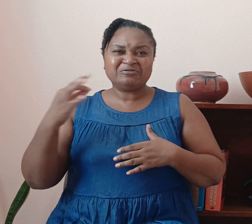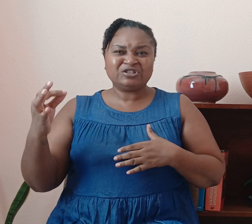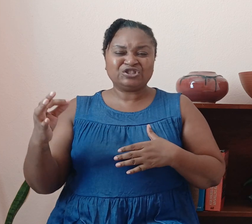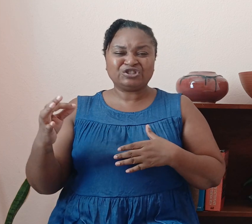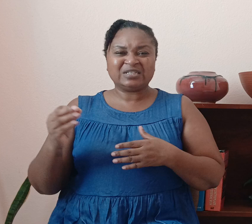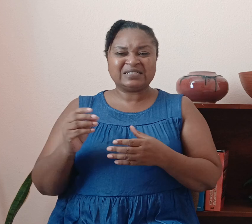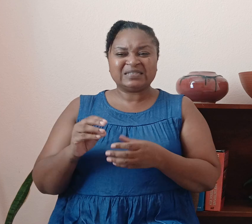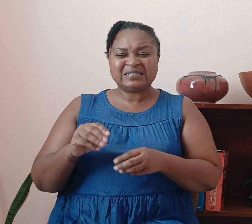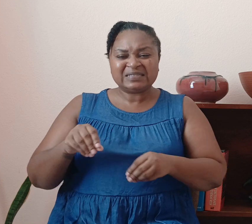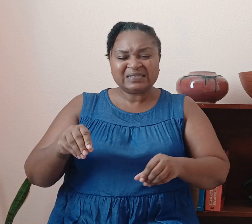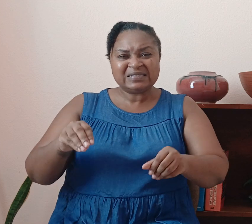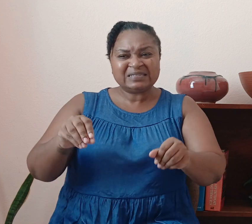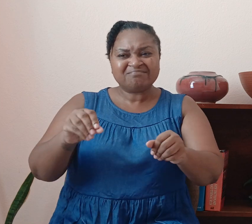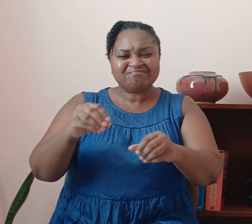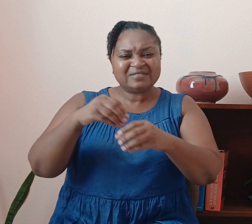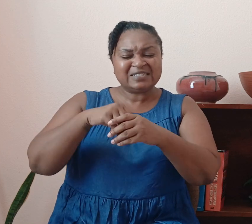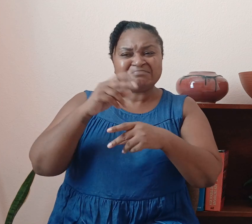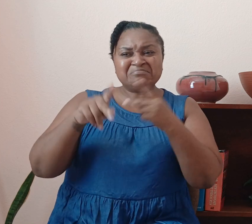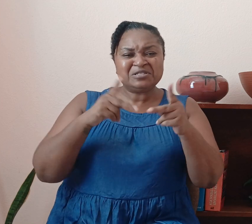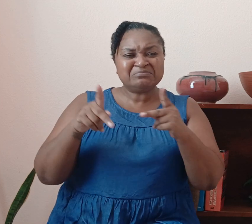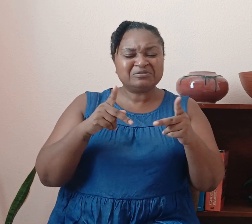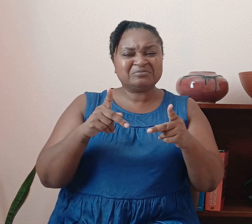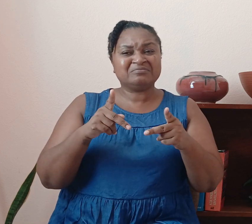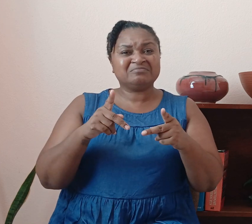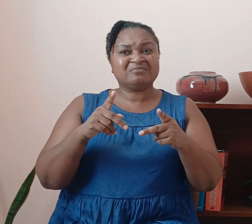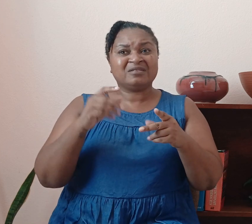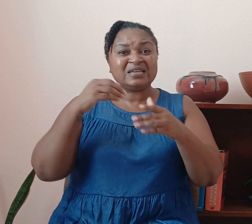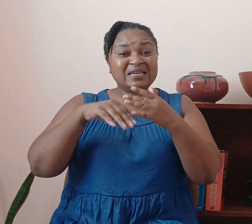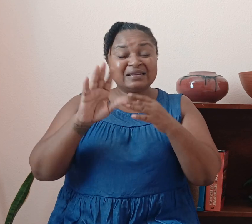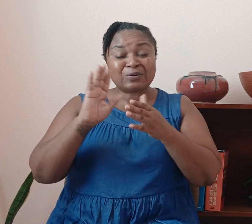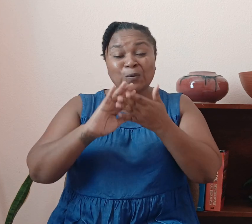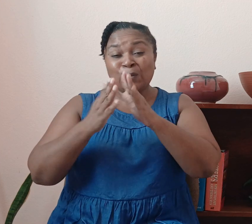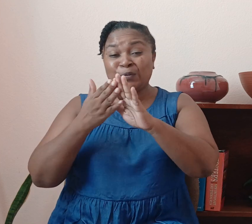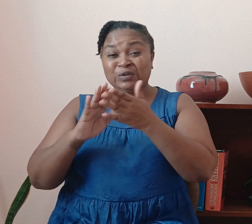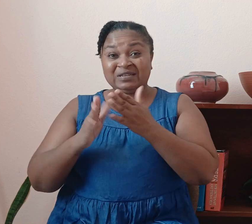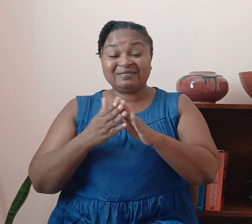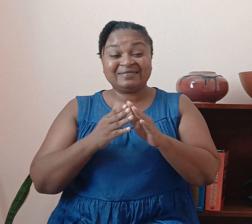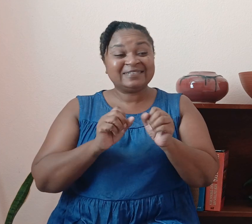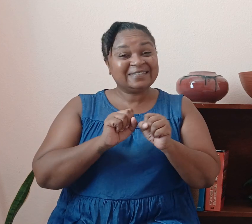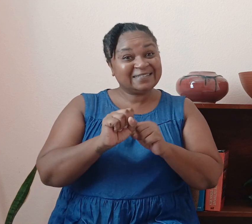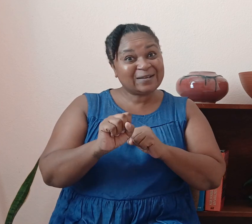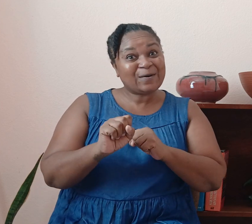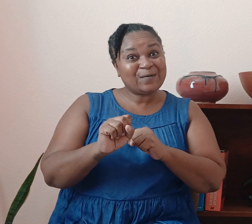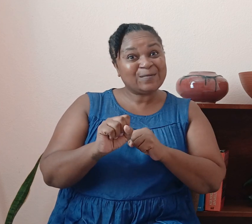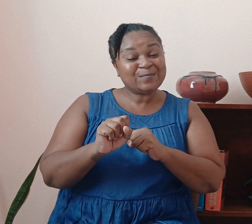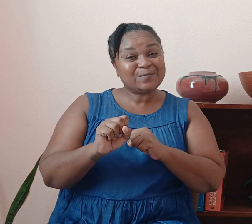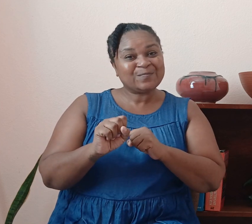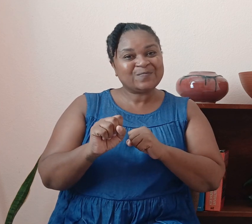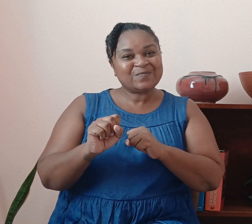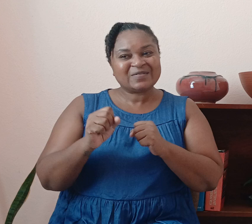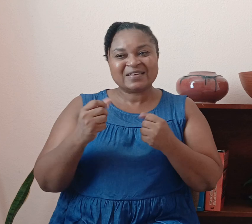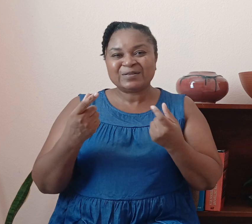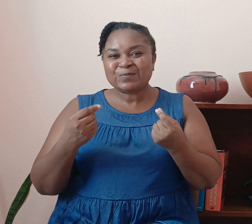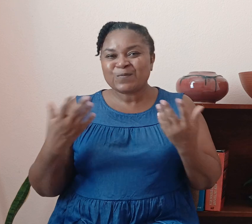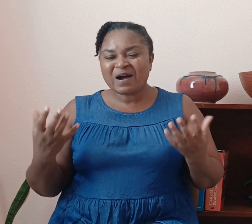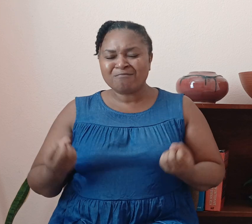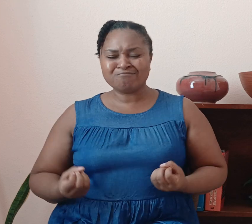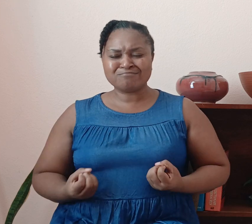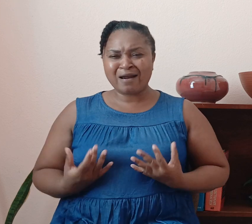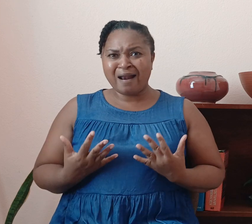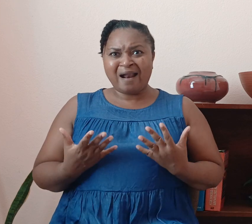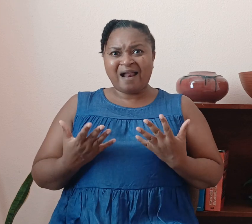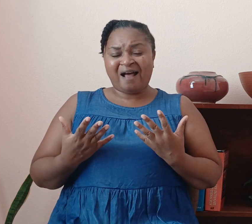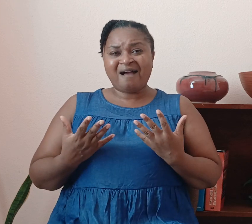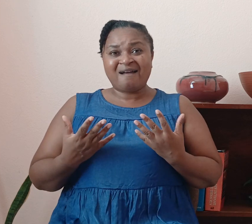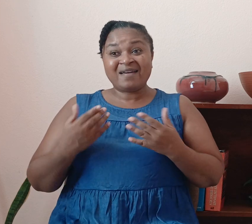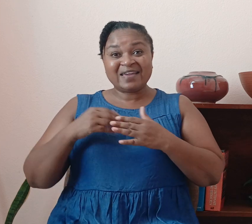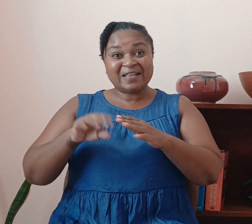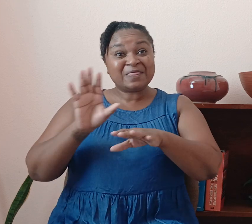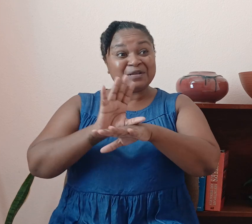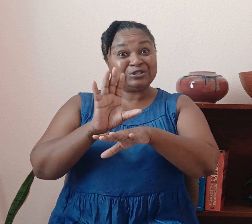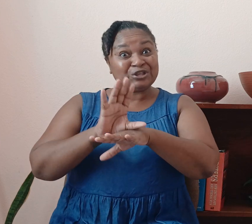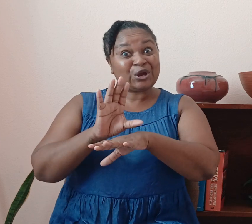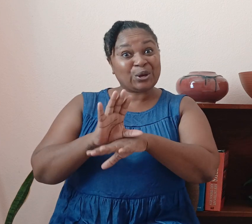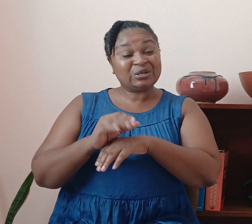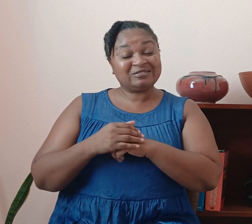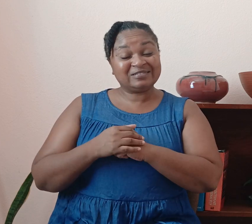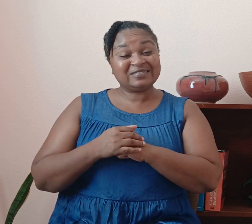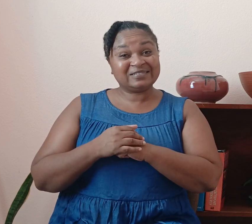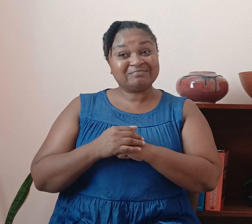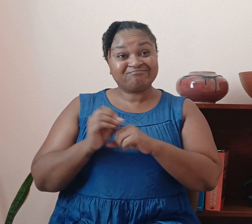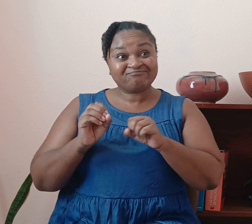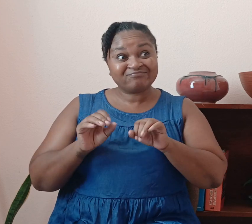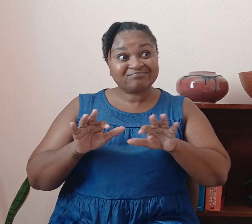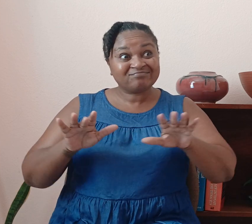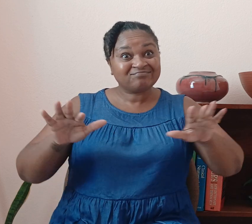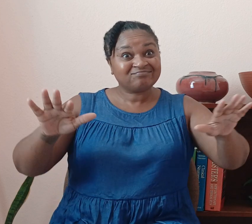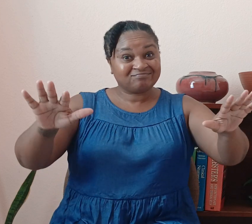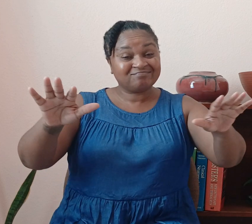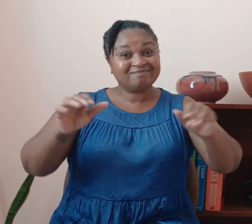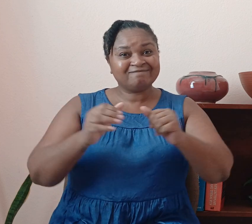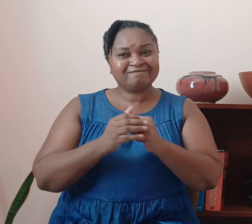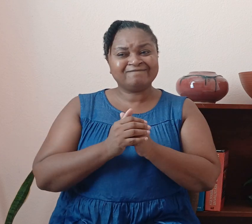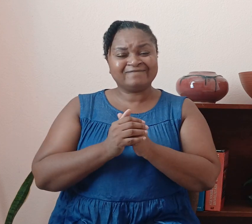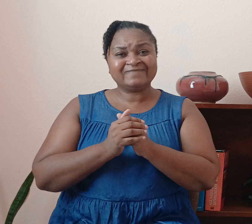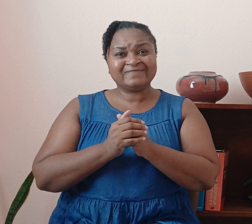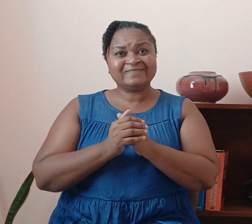people of a community and therefore, sparking a revival in the Church there. Beyond the value of